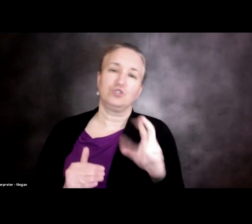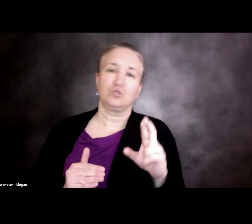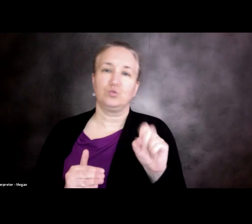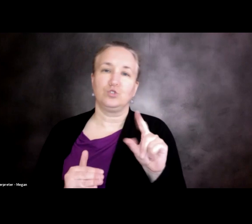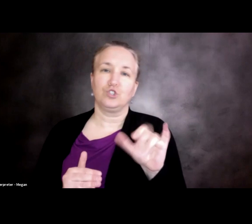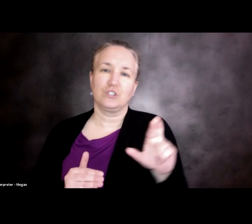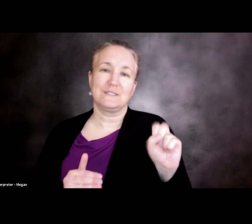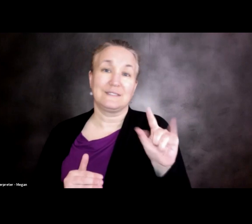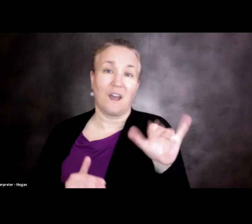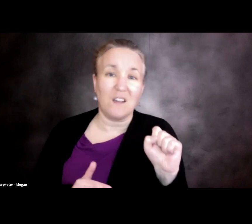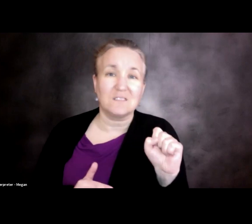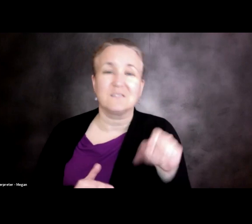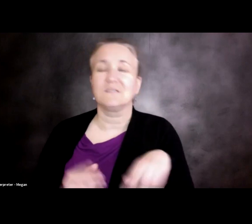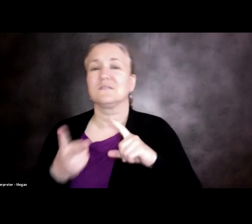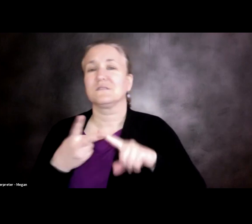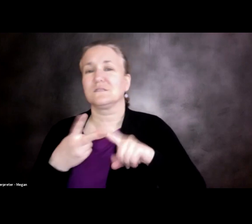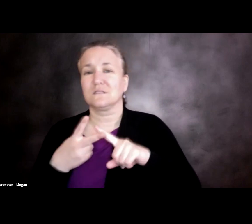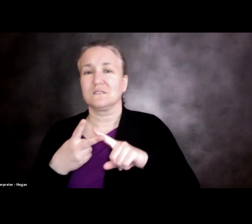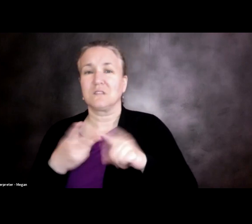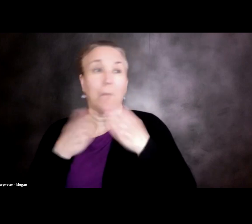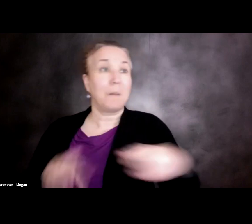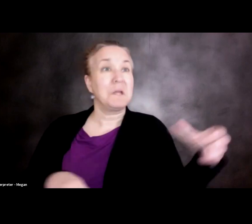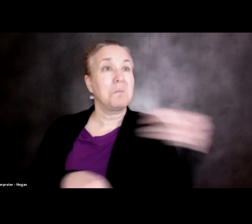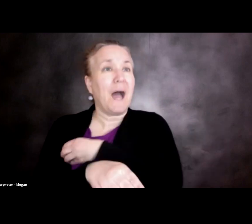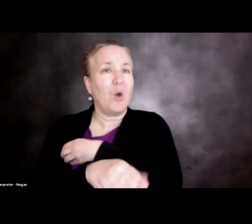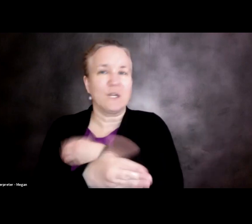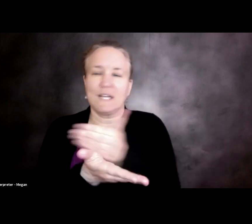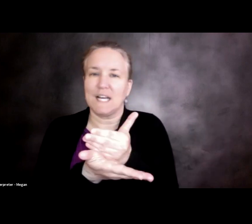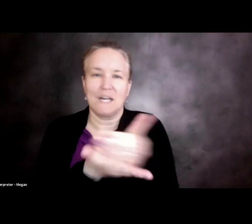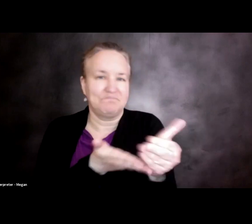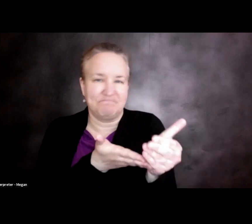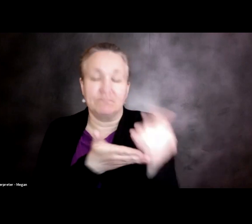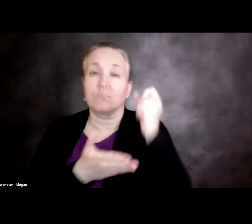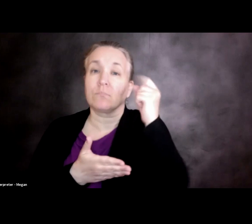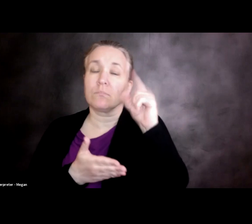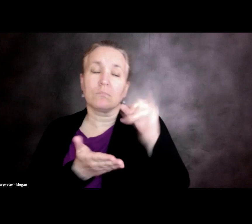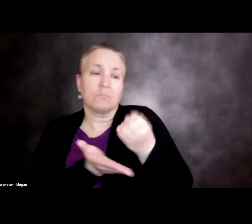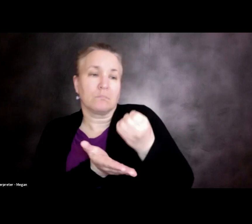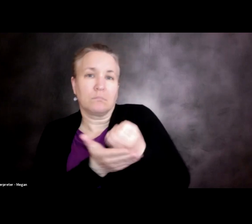exclusion from public power, the economic and logistical needs